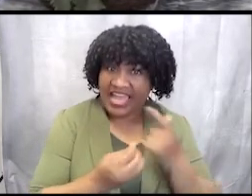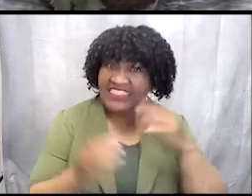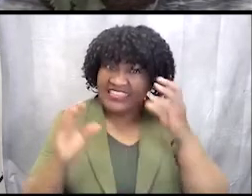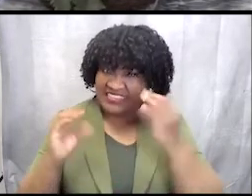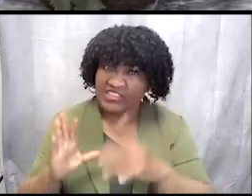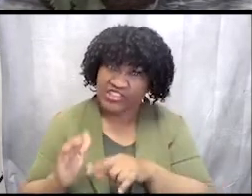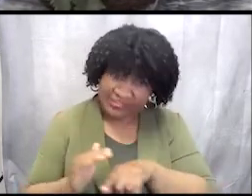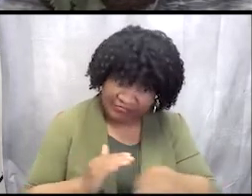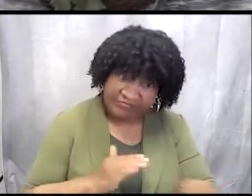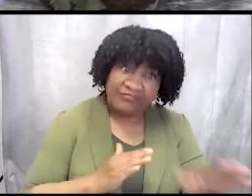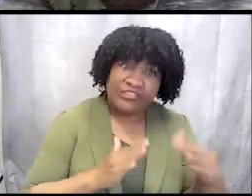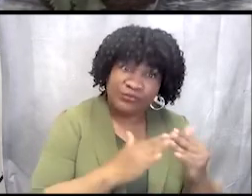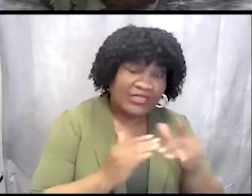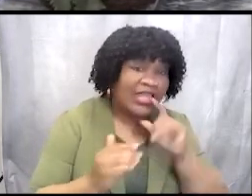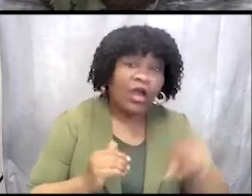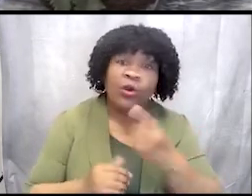It shouldn't just be in the school.